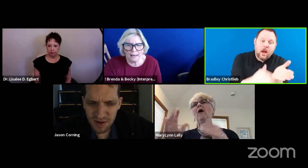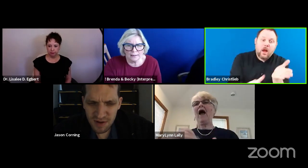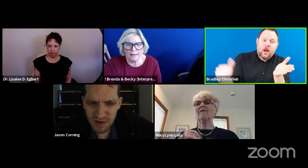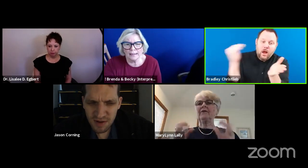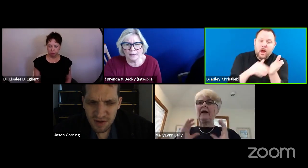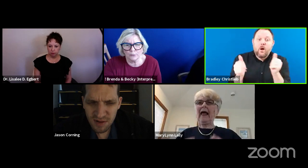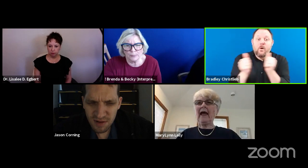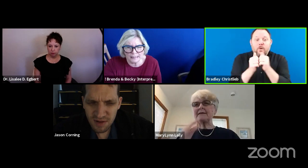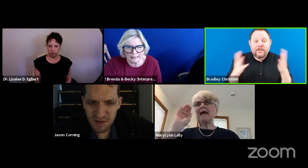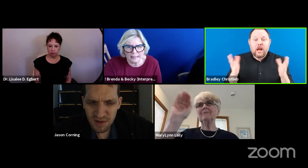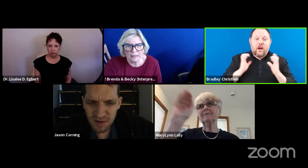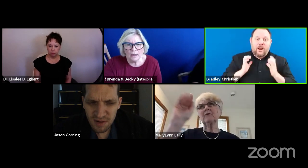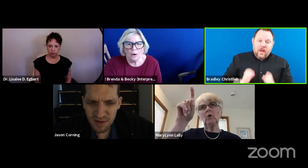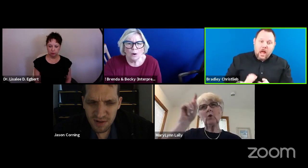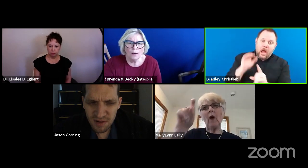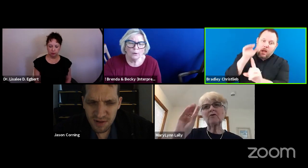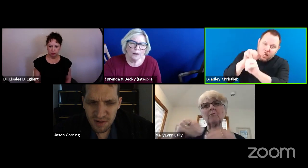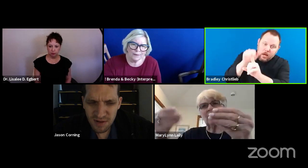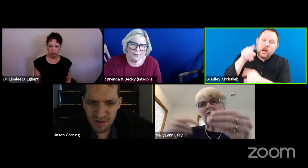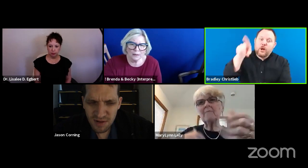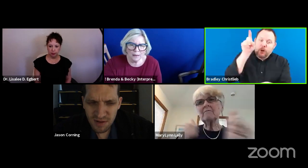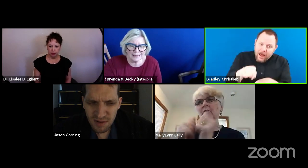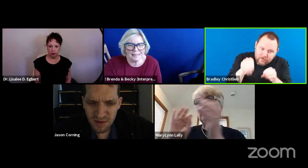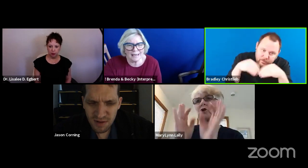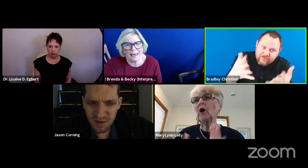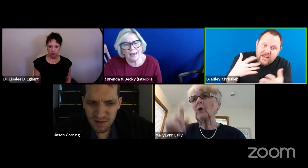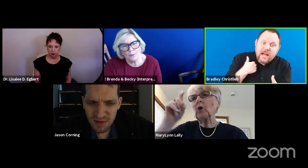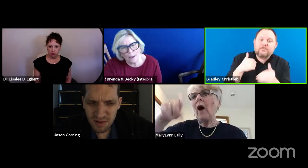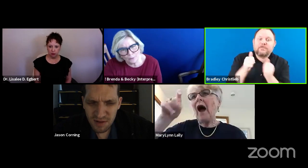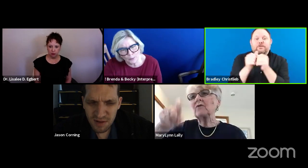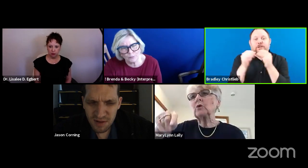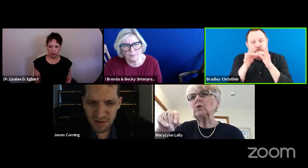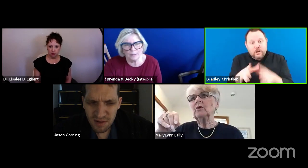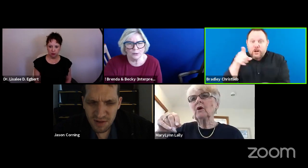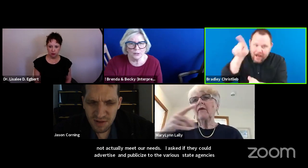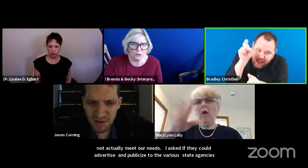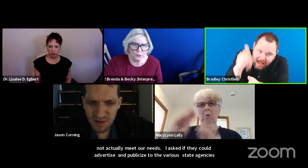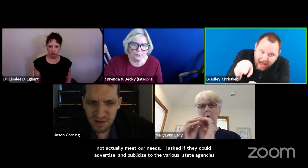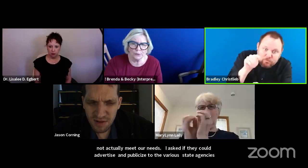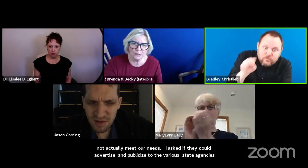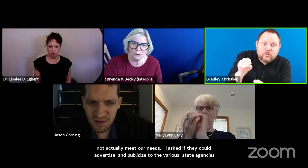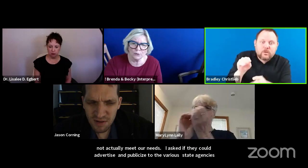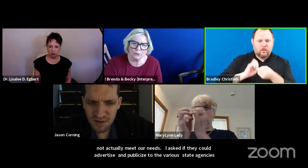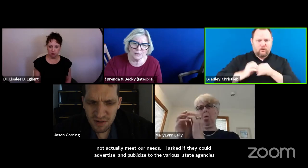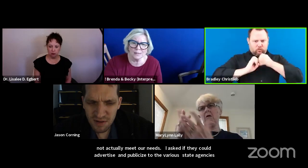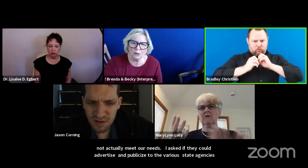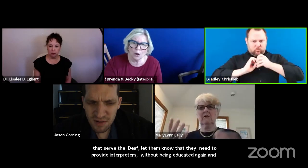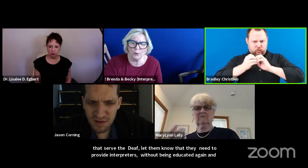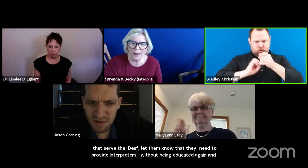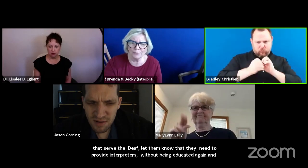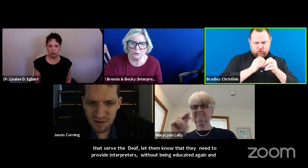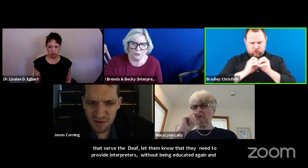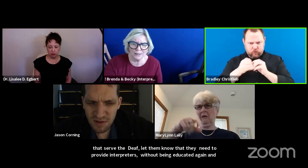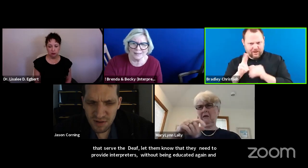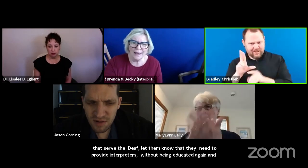and again repeatedly or having the client say, hey, you have to provide me with an interpreter, this is the law, you have to do this.